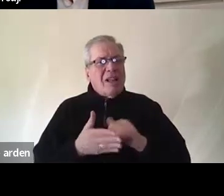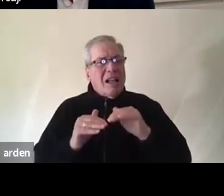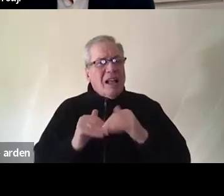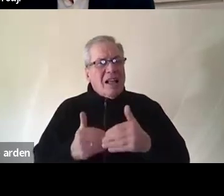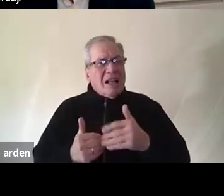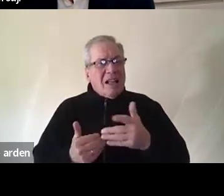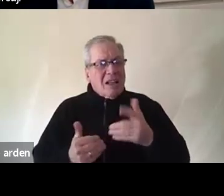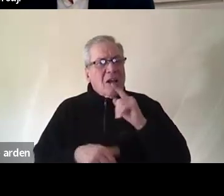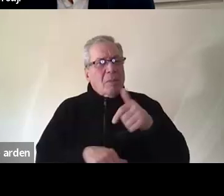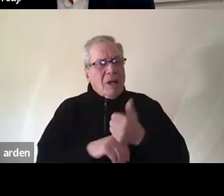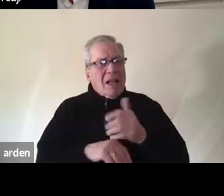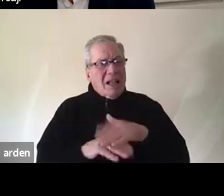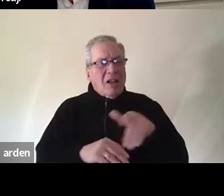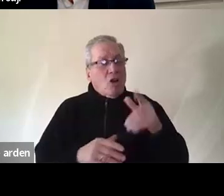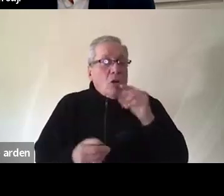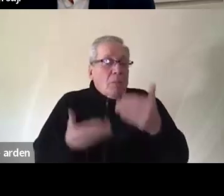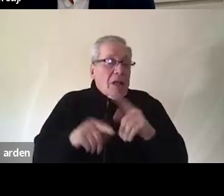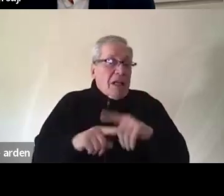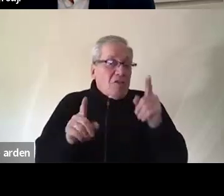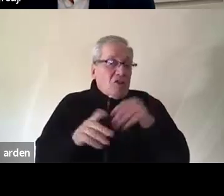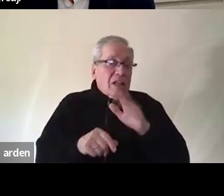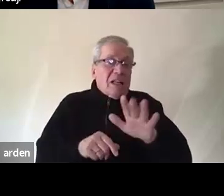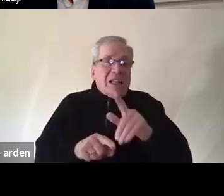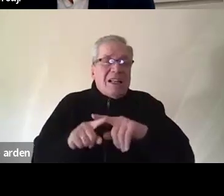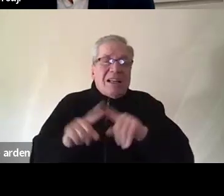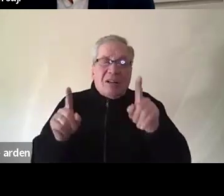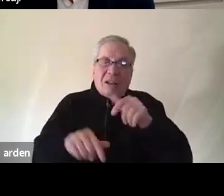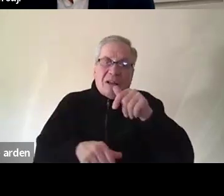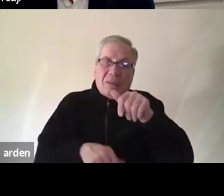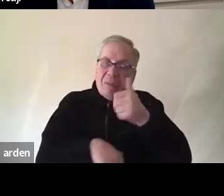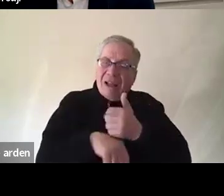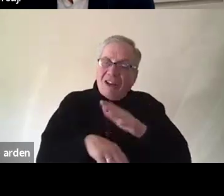based on the FAFSA. But again it is based on your institution